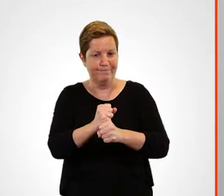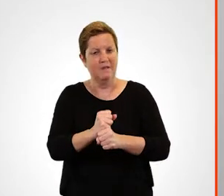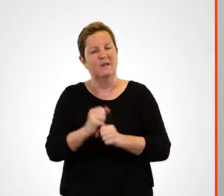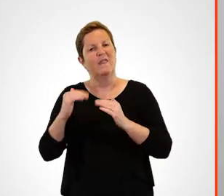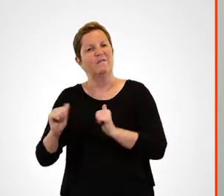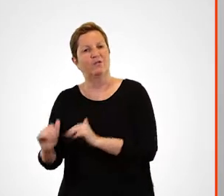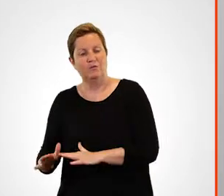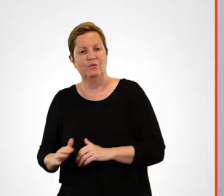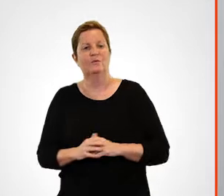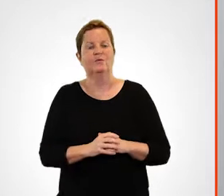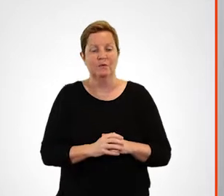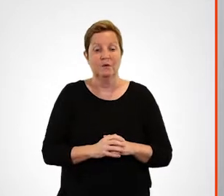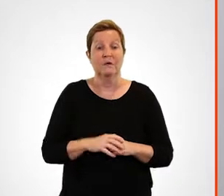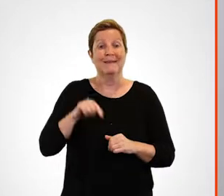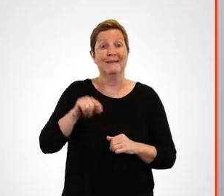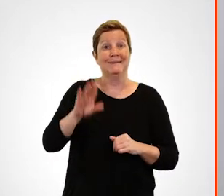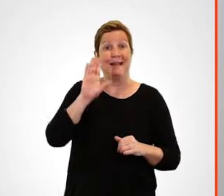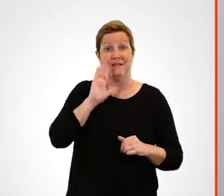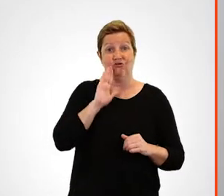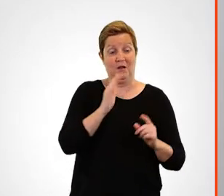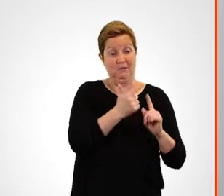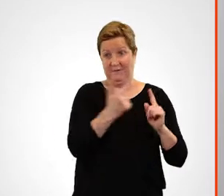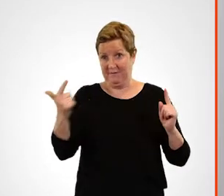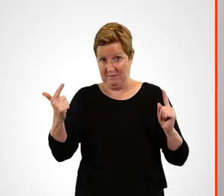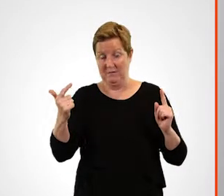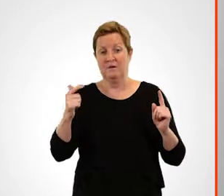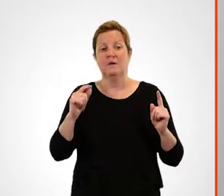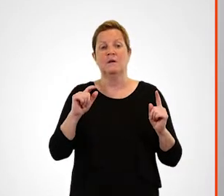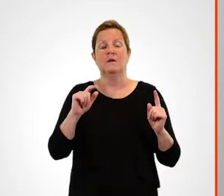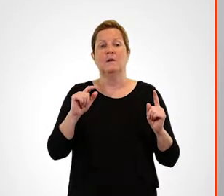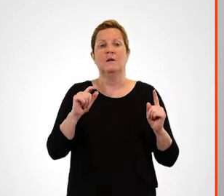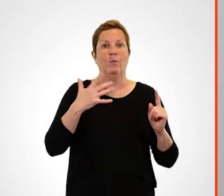Our job in this set of lectures was to look at development